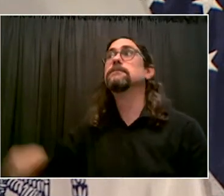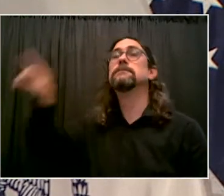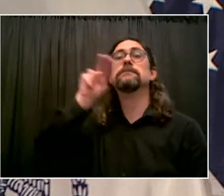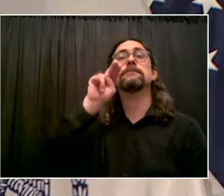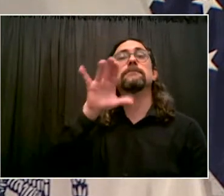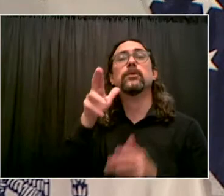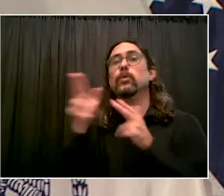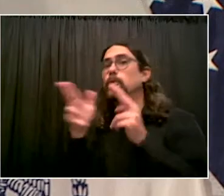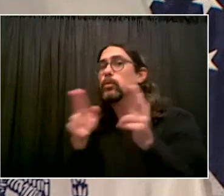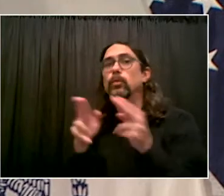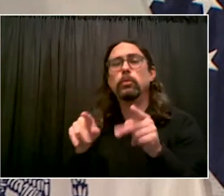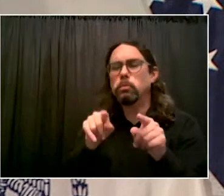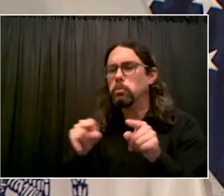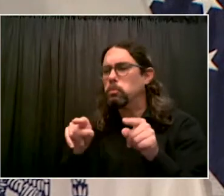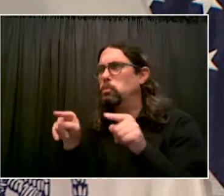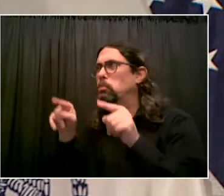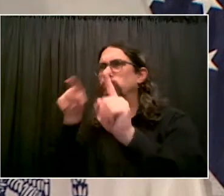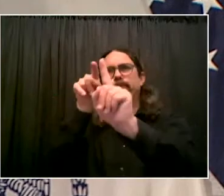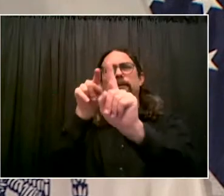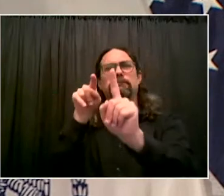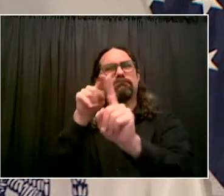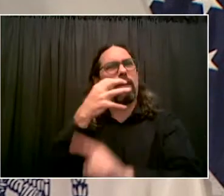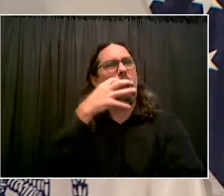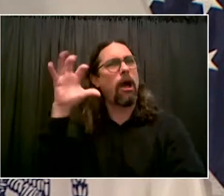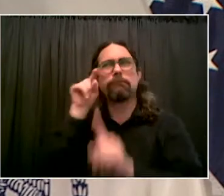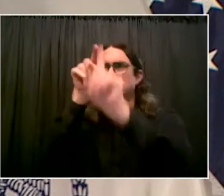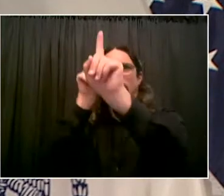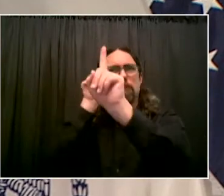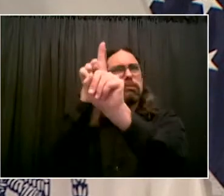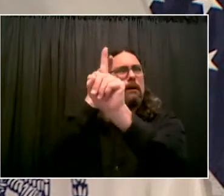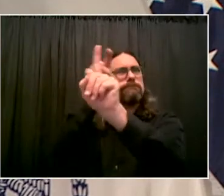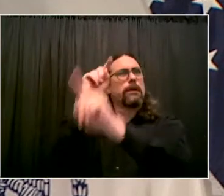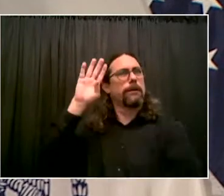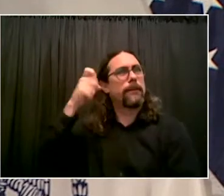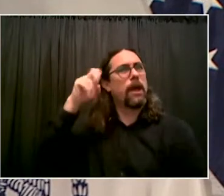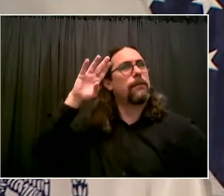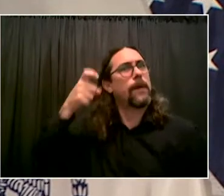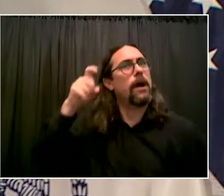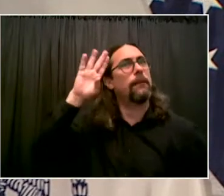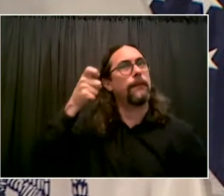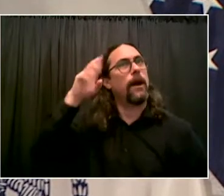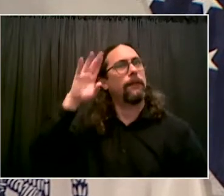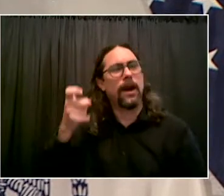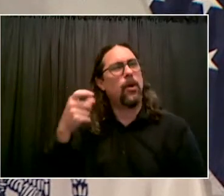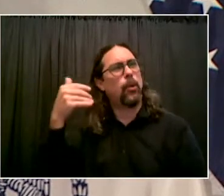THE CITY AND GUN VIOLENCE AND SHOOTINGS. I WONDER, MR. MAYOR, THIS IS NOT SUCH A BIG PROBLEM, IF YOU